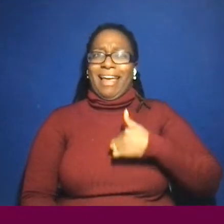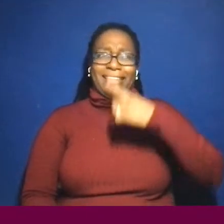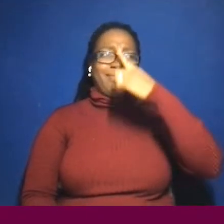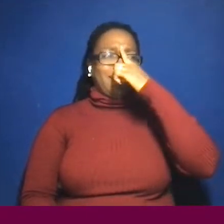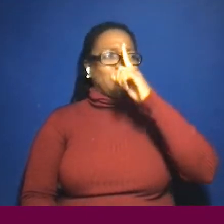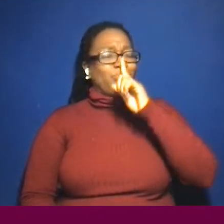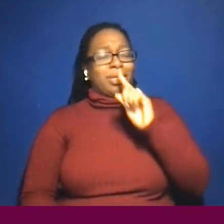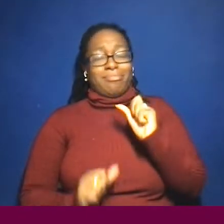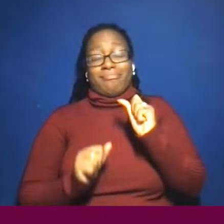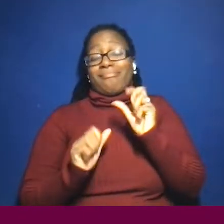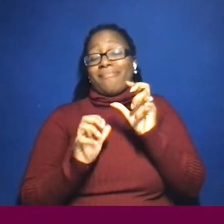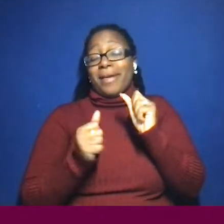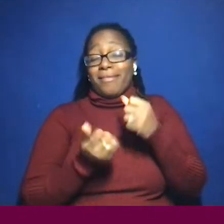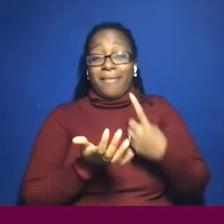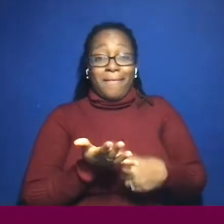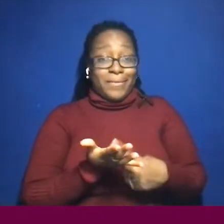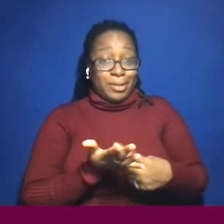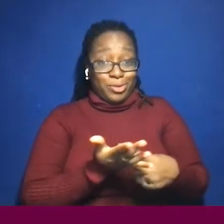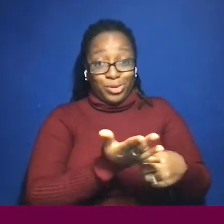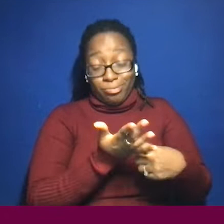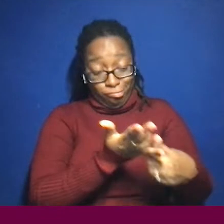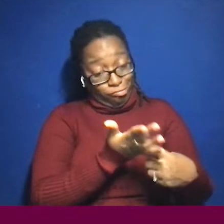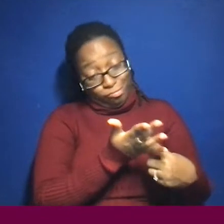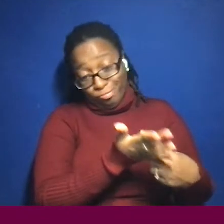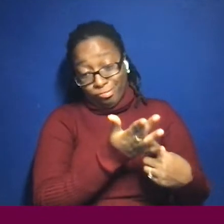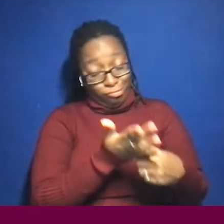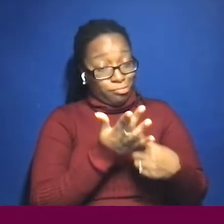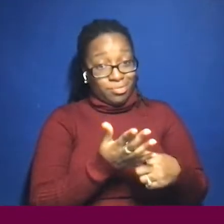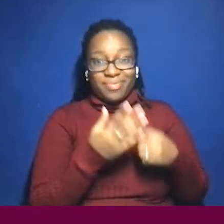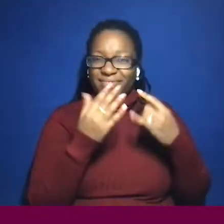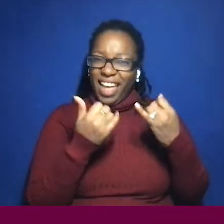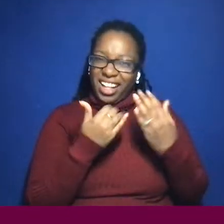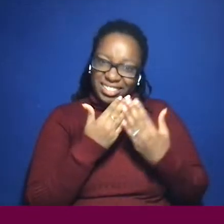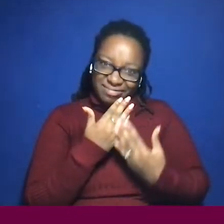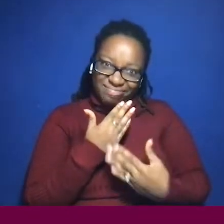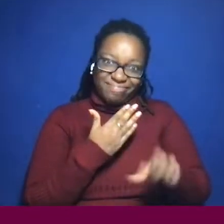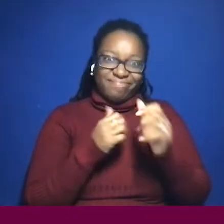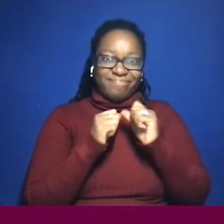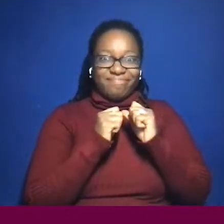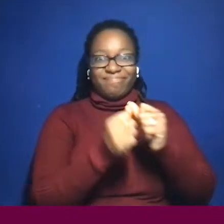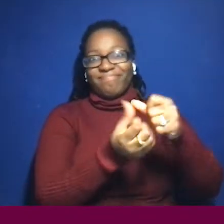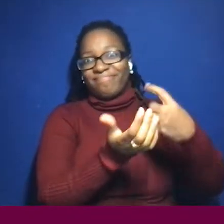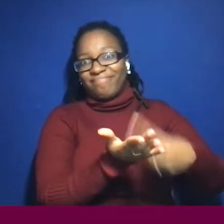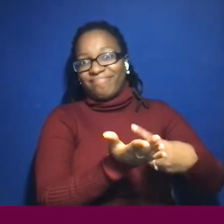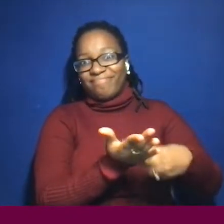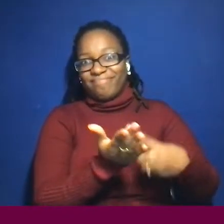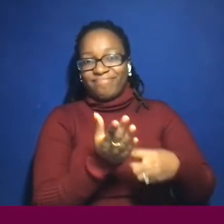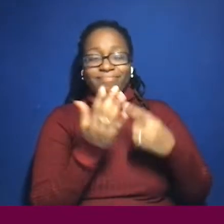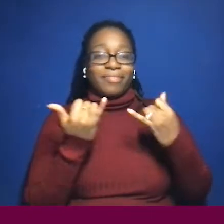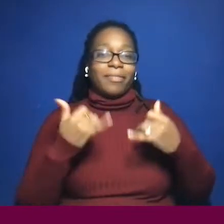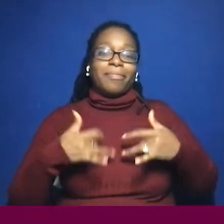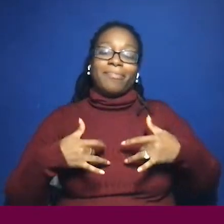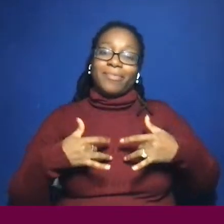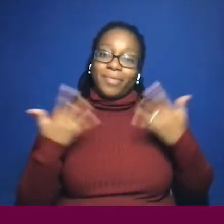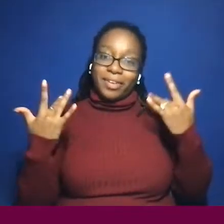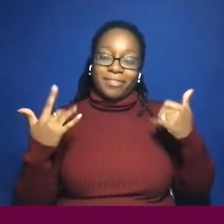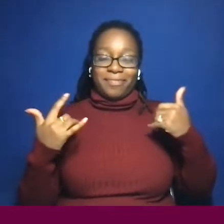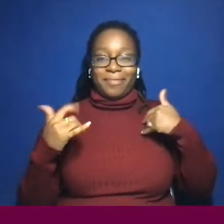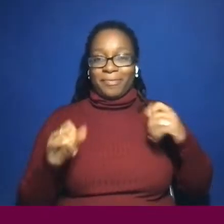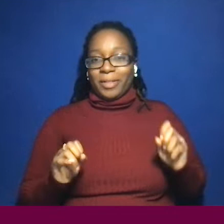back and forth for a long time now. And I'm just absolutely thrilled to have the opportunity to